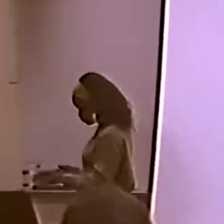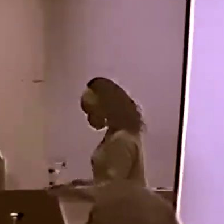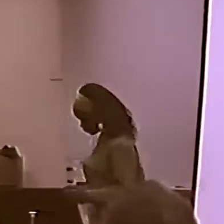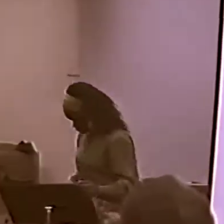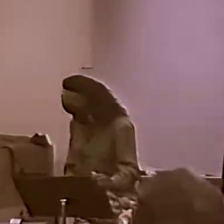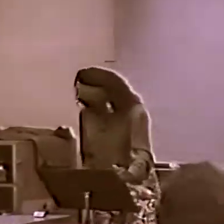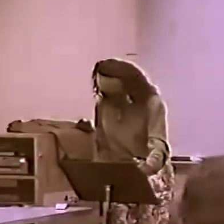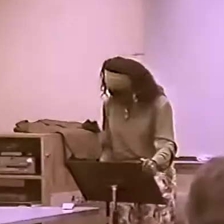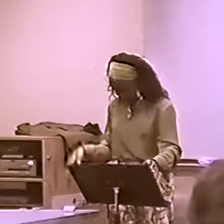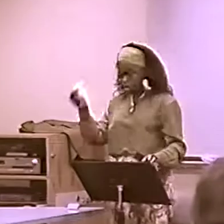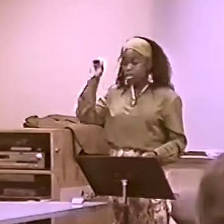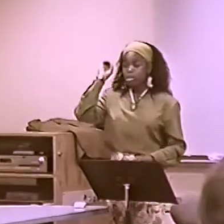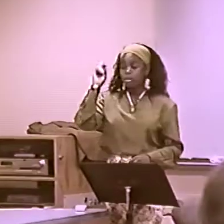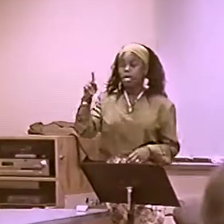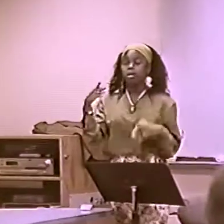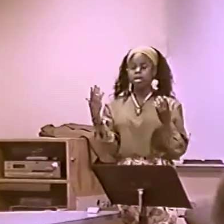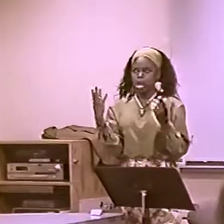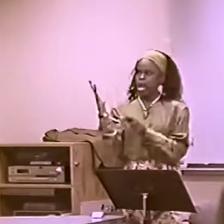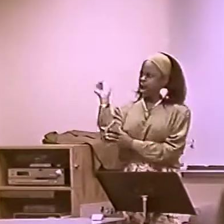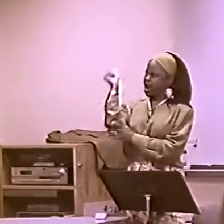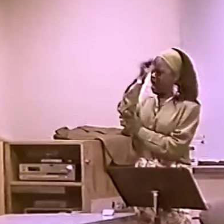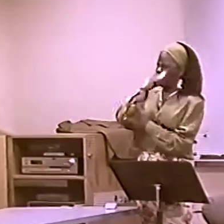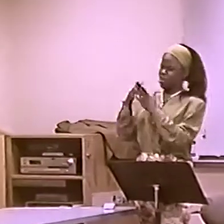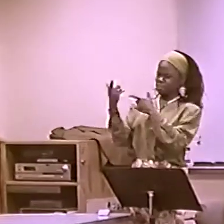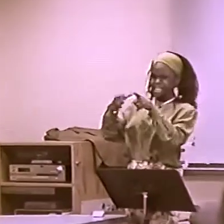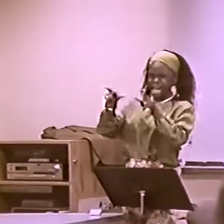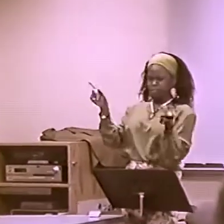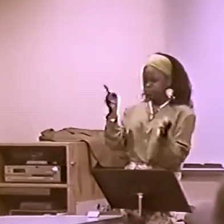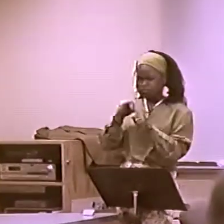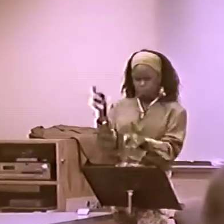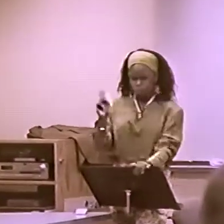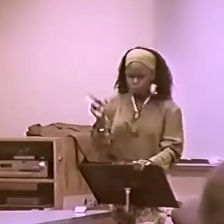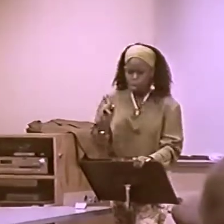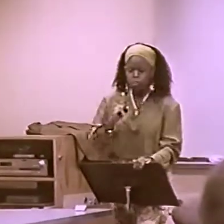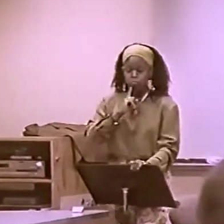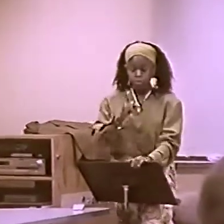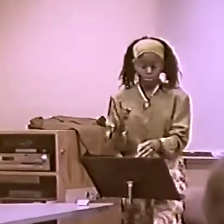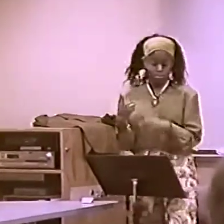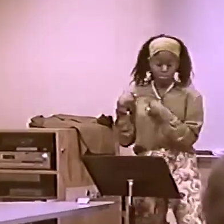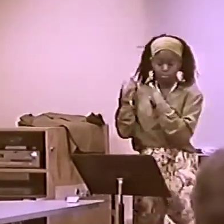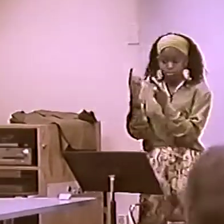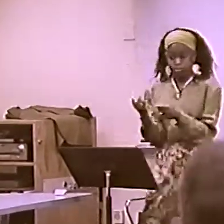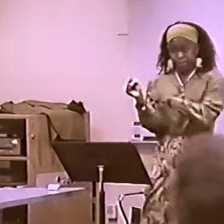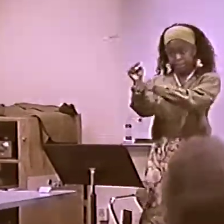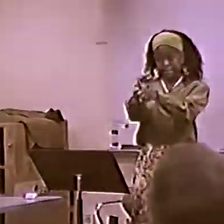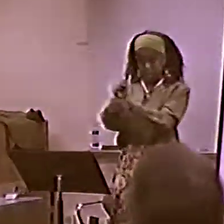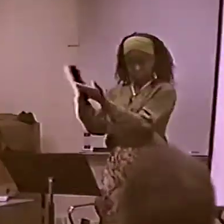...INFORMATION OF ALL KINDS. NOW, I'D LIKE TO TALK A LITTLE BIT ABOUT